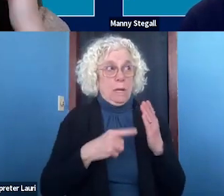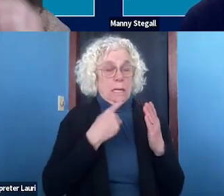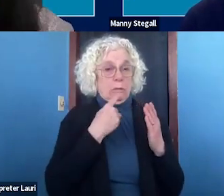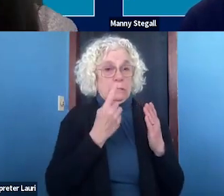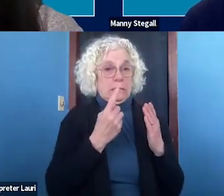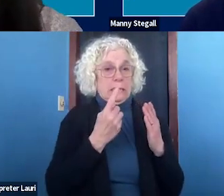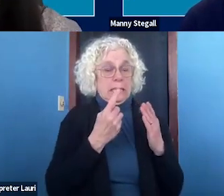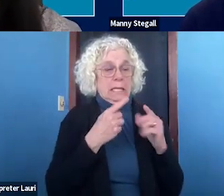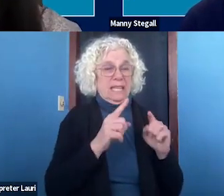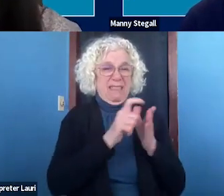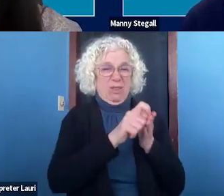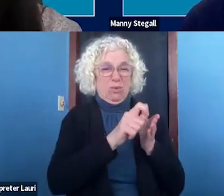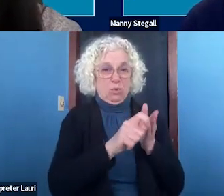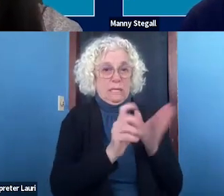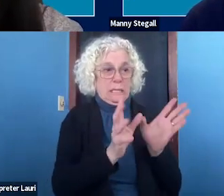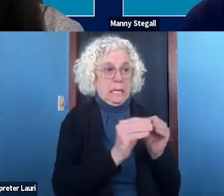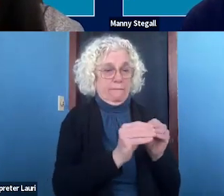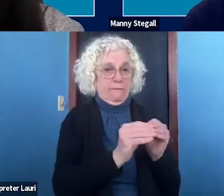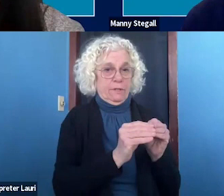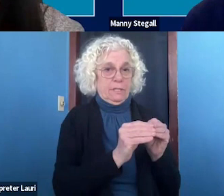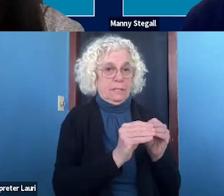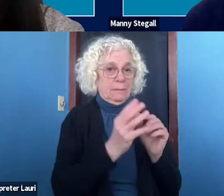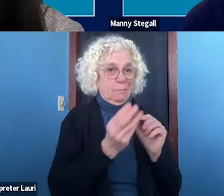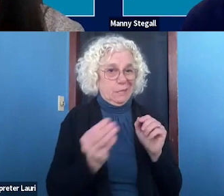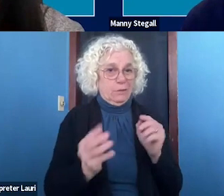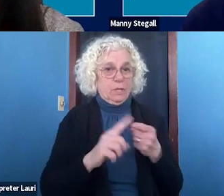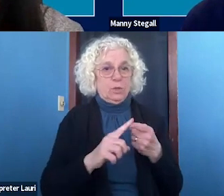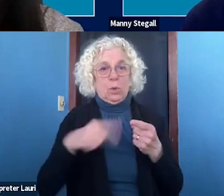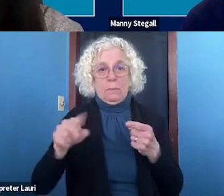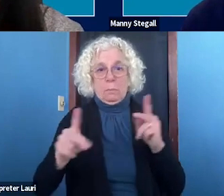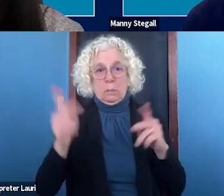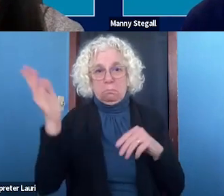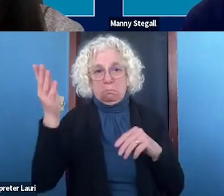materials are publication in by speakers and moderators do not necessarily reflect